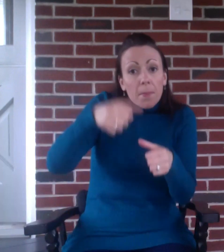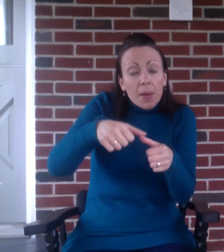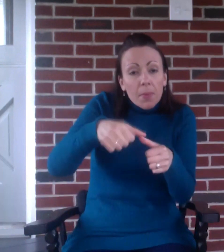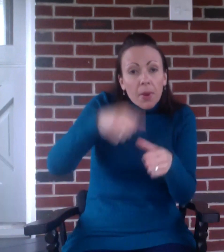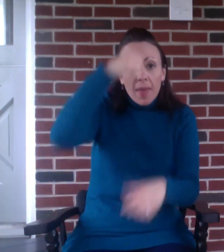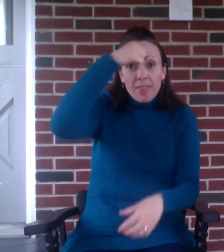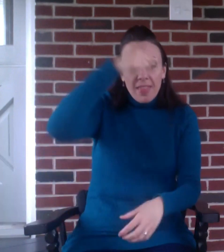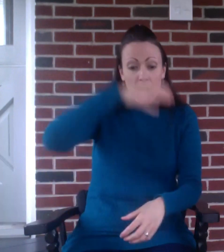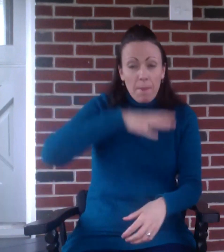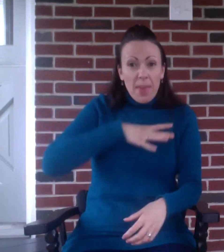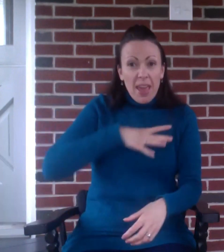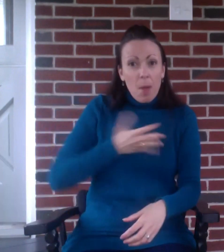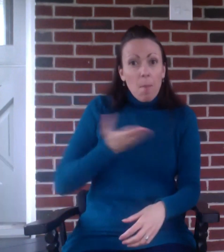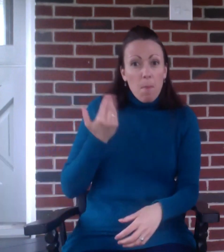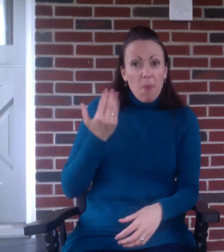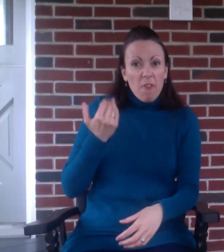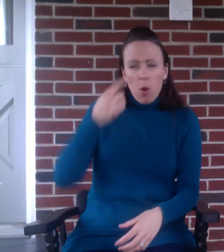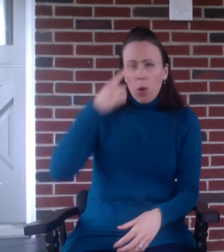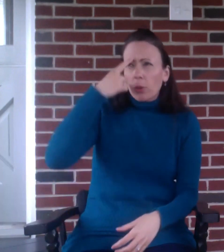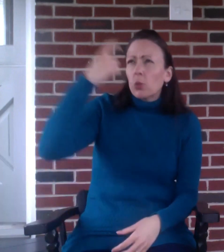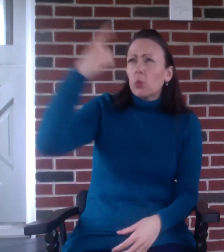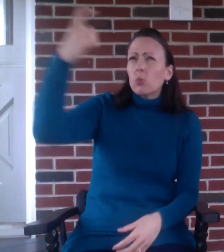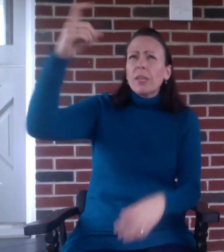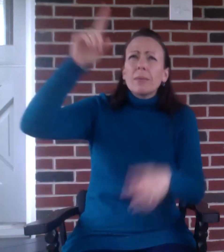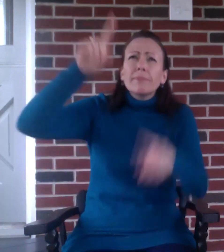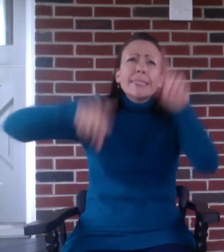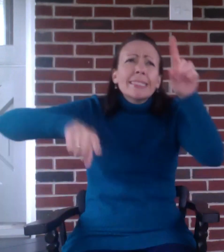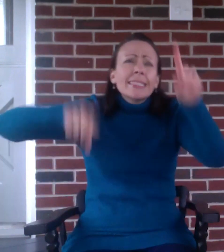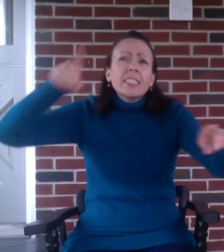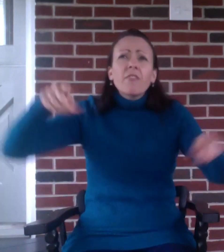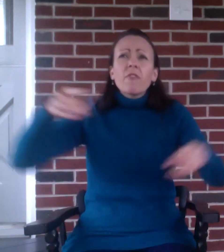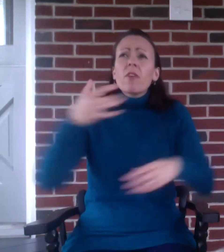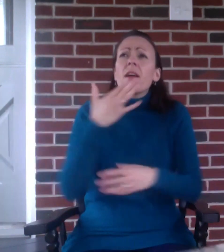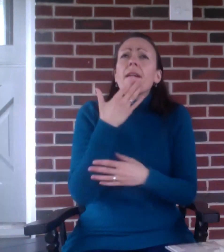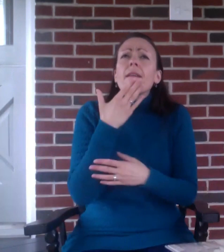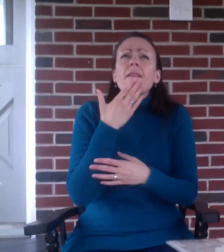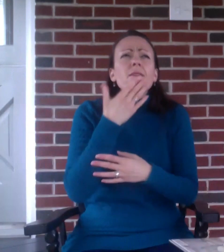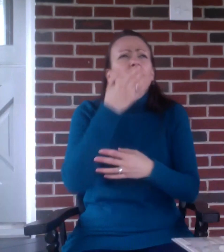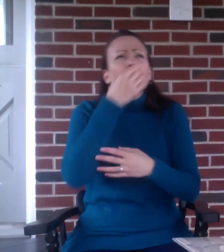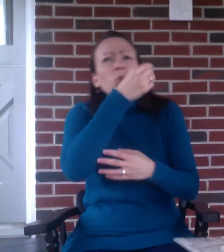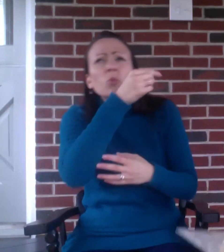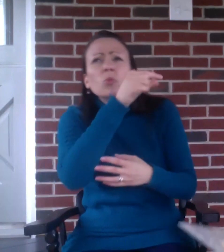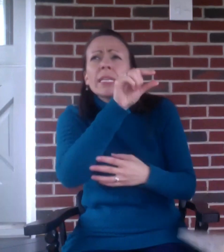But it's not a living forest. You can see here. Sorry.